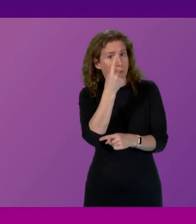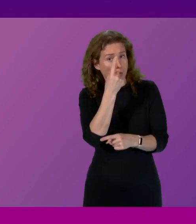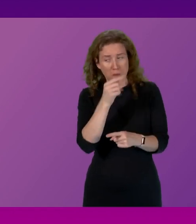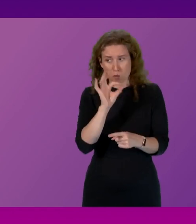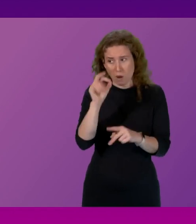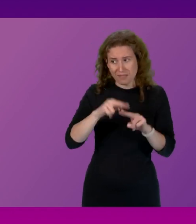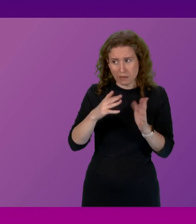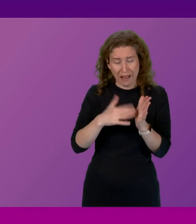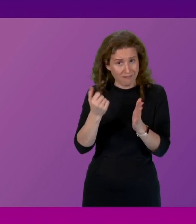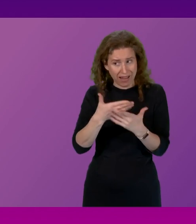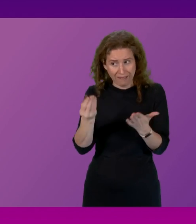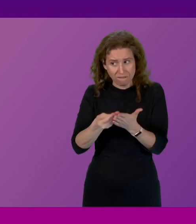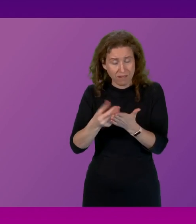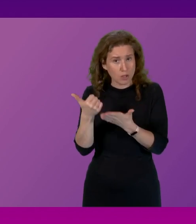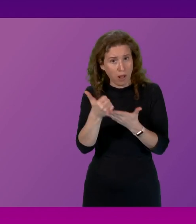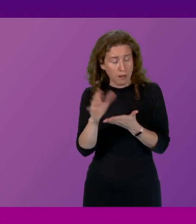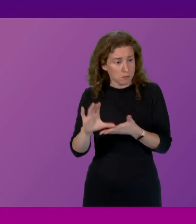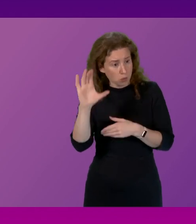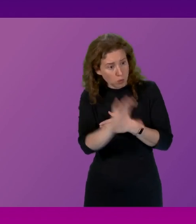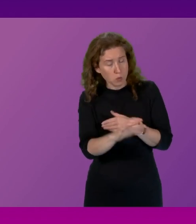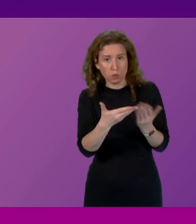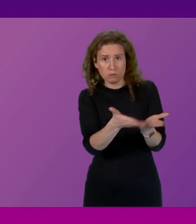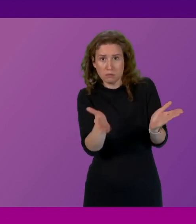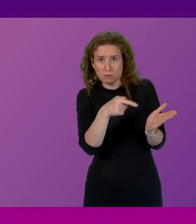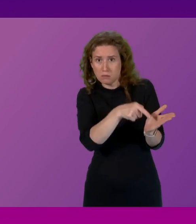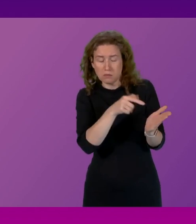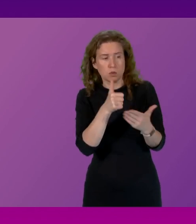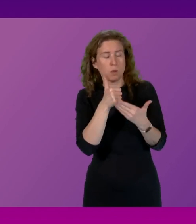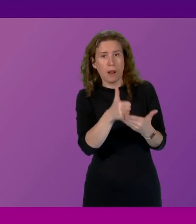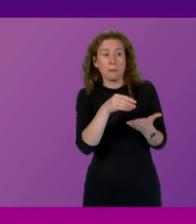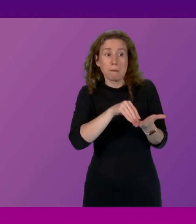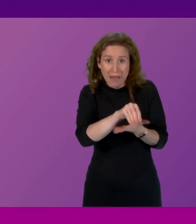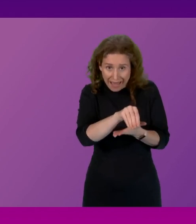What financial help will the Scottish Government give stakeholders to help pay for the substantial